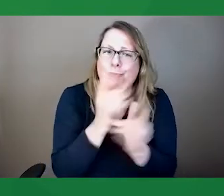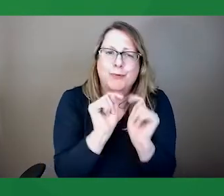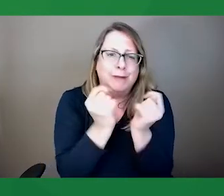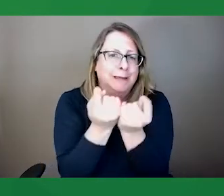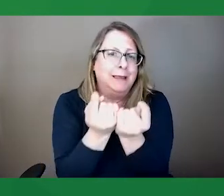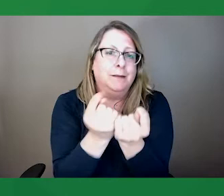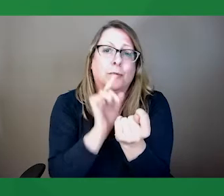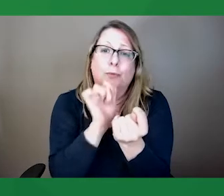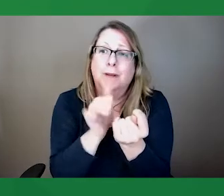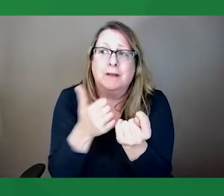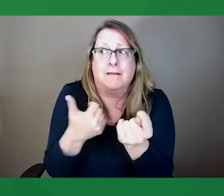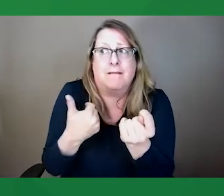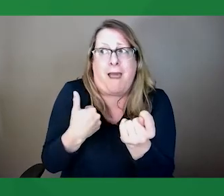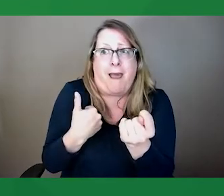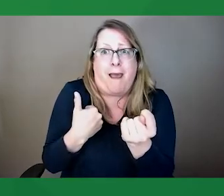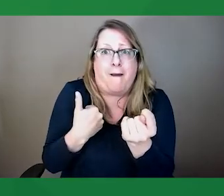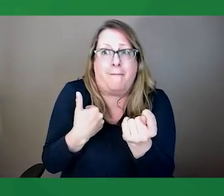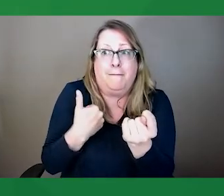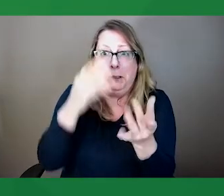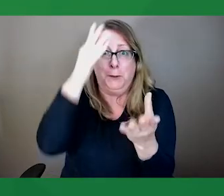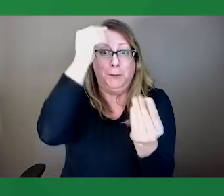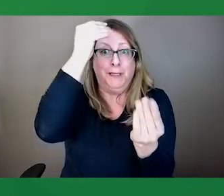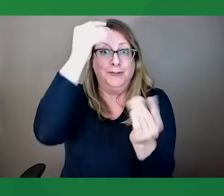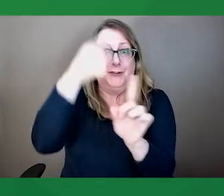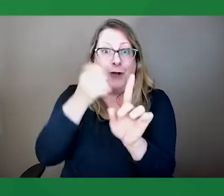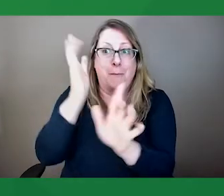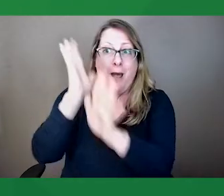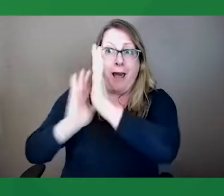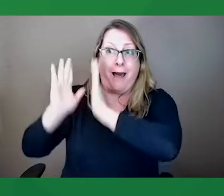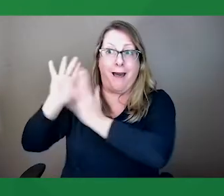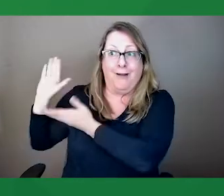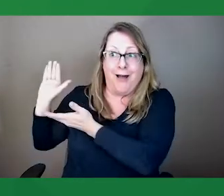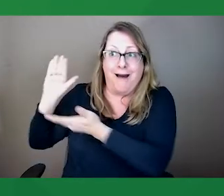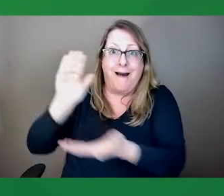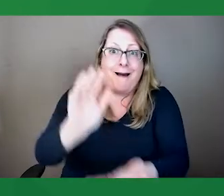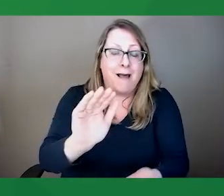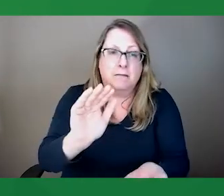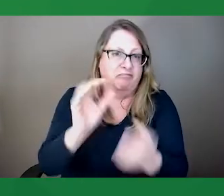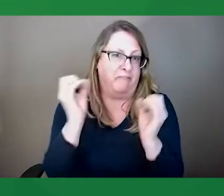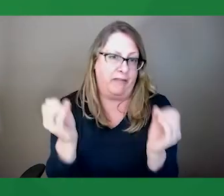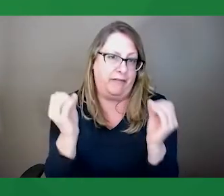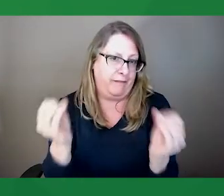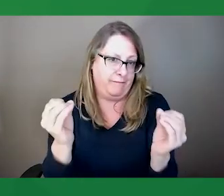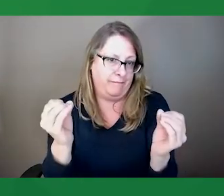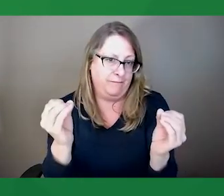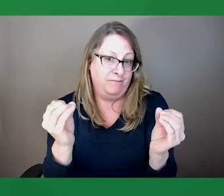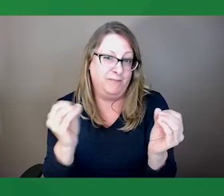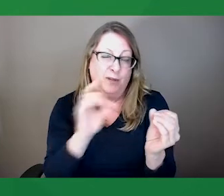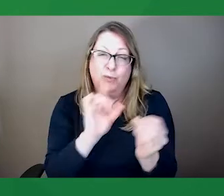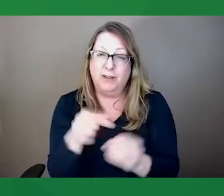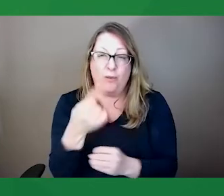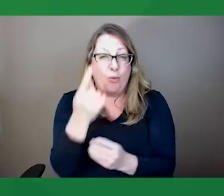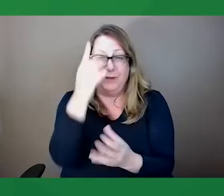he doesn't have much information to begin with. Now, the only information about accessibility currently